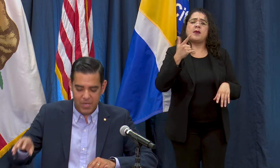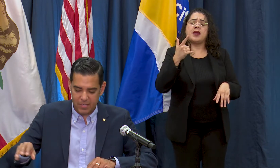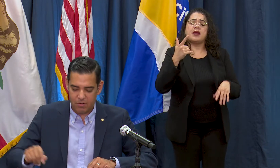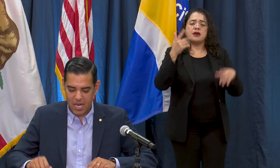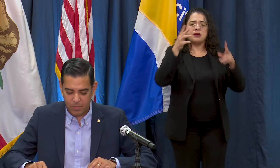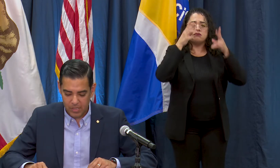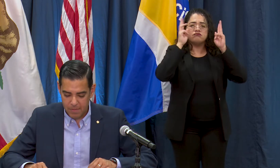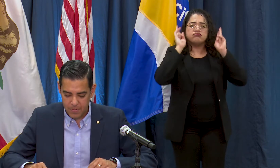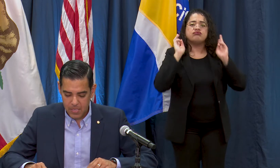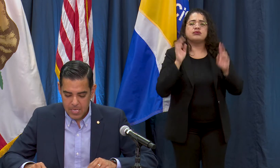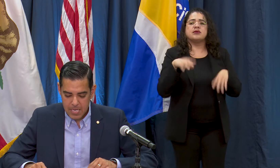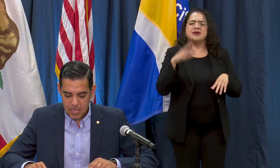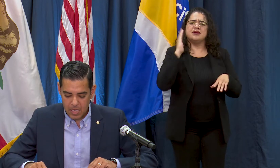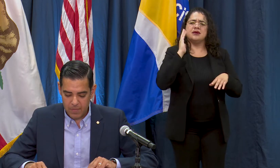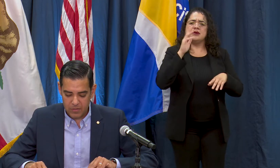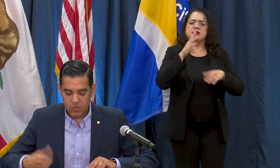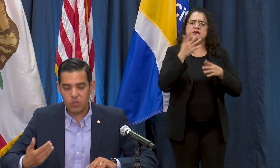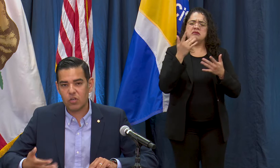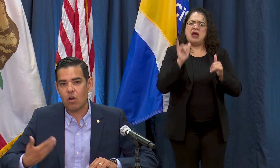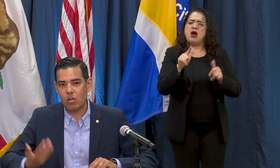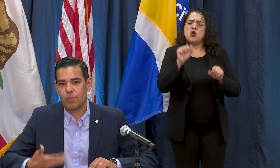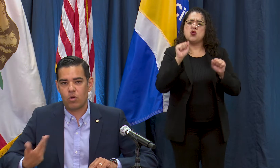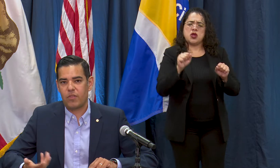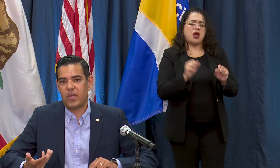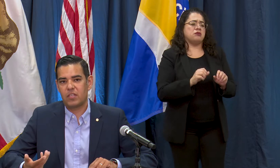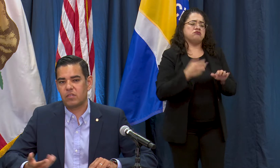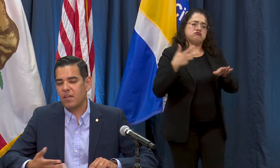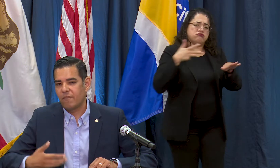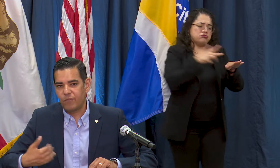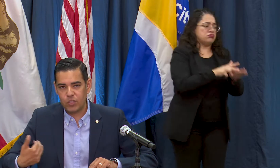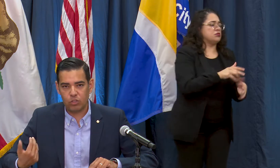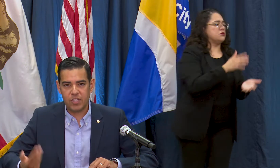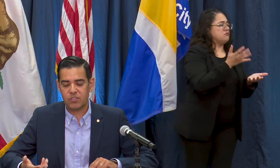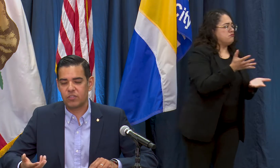picking your animal up, and so those are all important things. Physical distancing